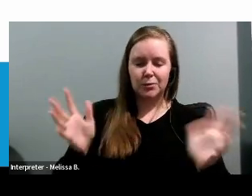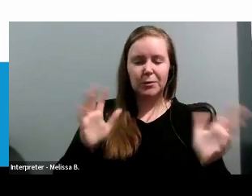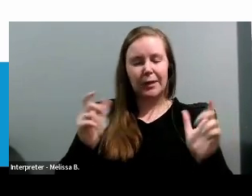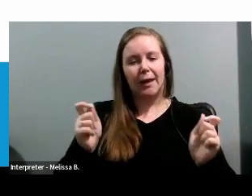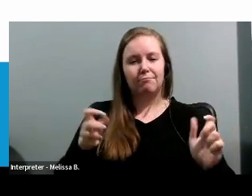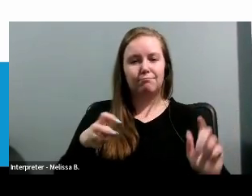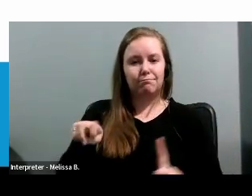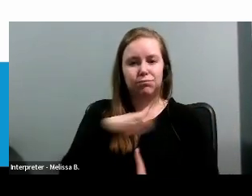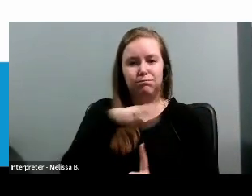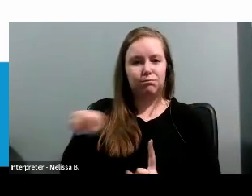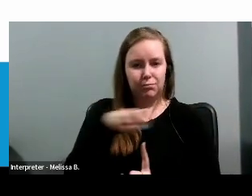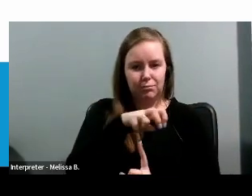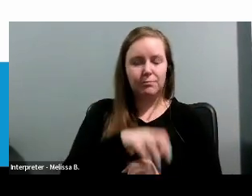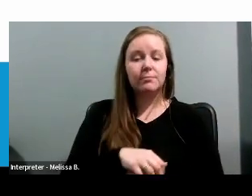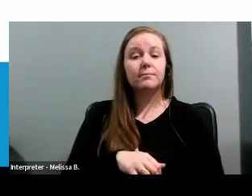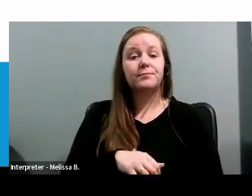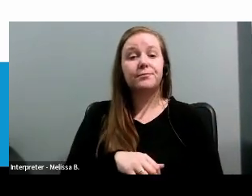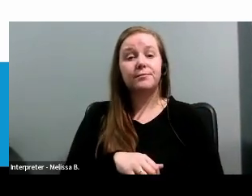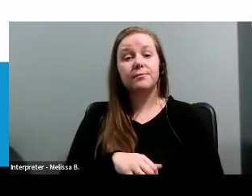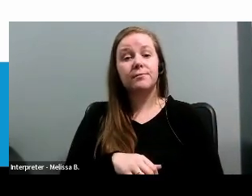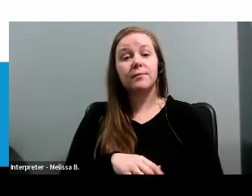Shannon Spencer (she/her): And when you create that shorter version.